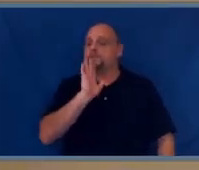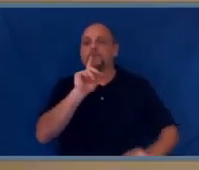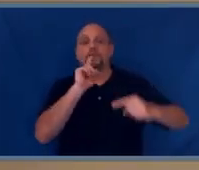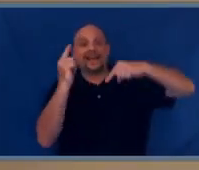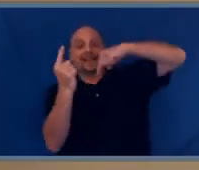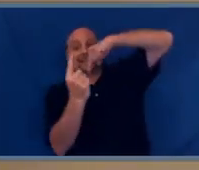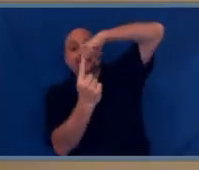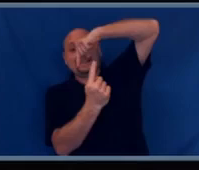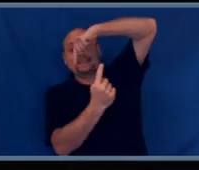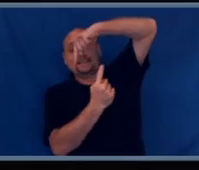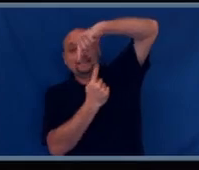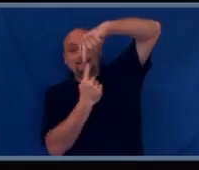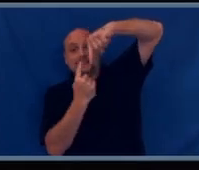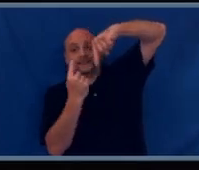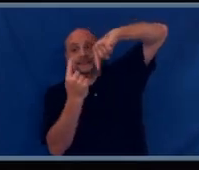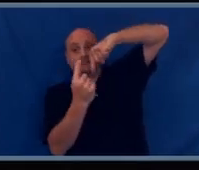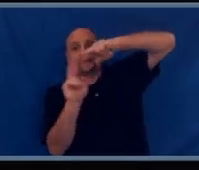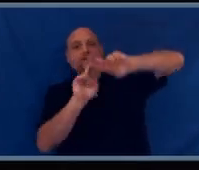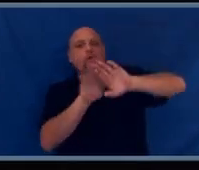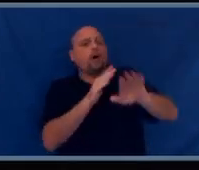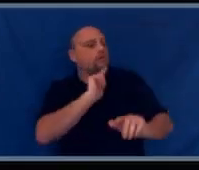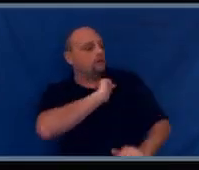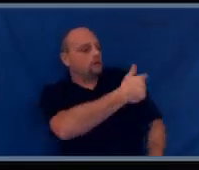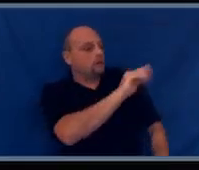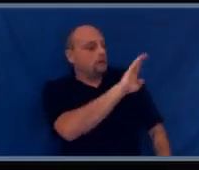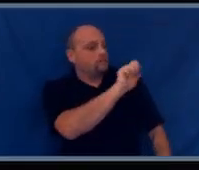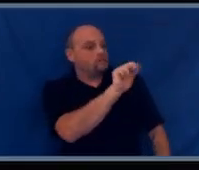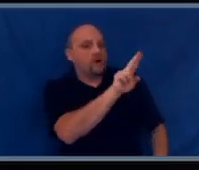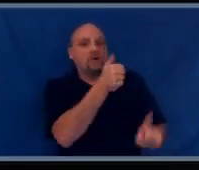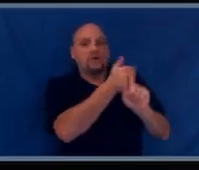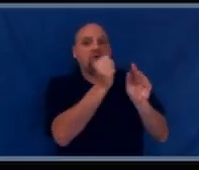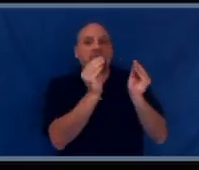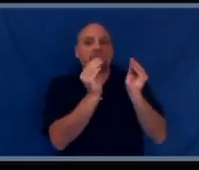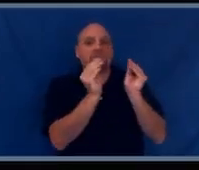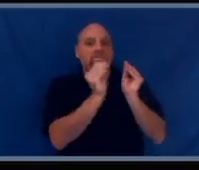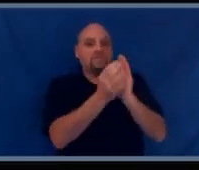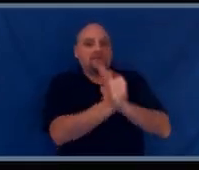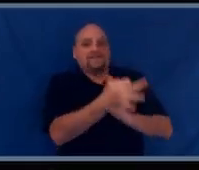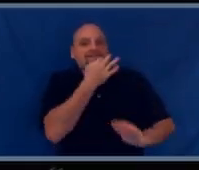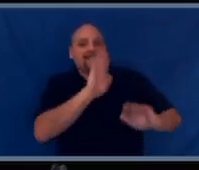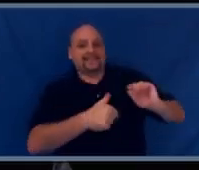IT LOOKED LIKE YOU WERE ABOUT TO SAY SOMETHING.